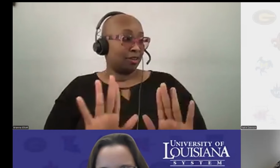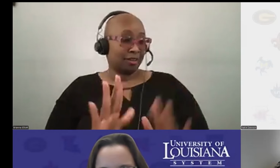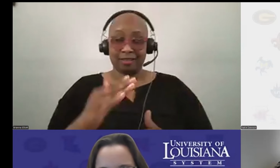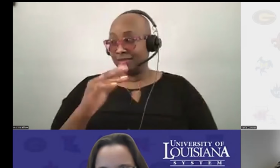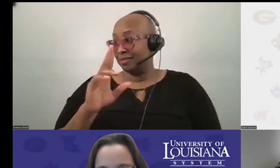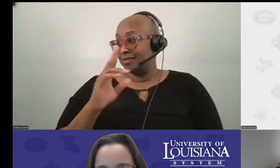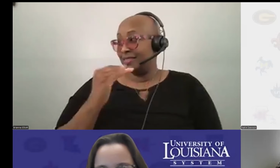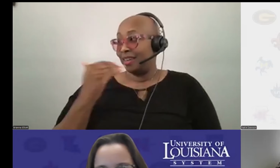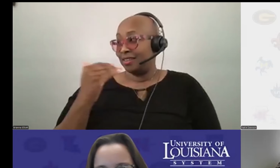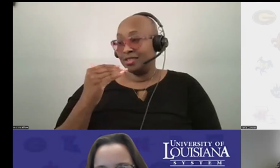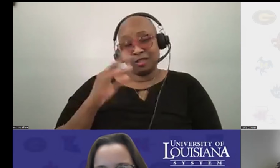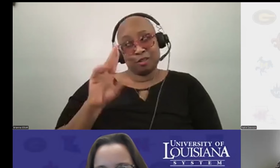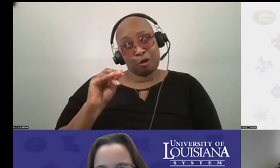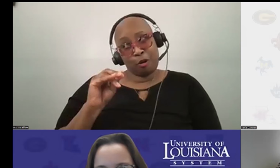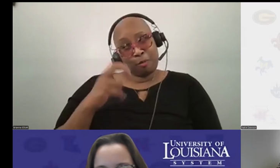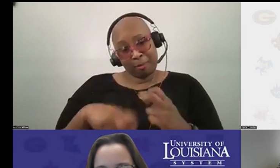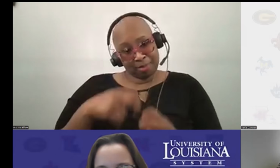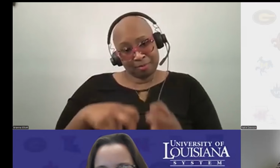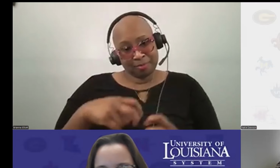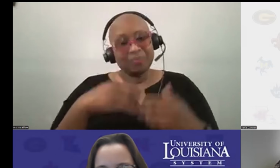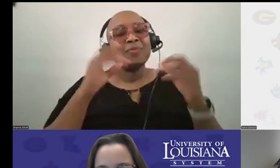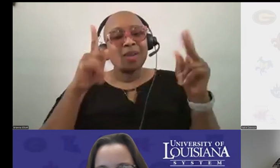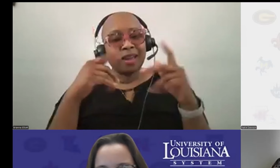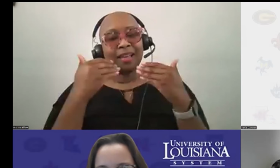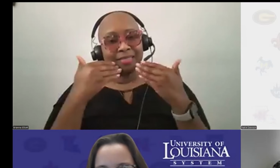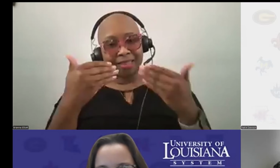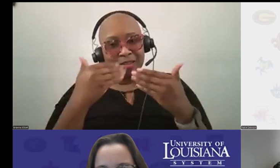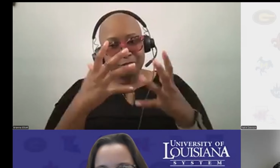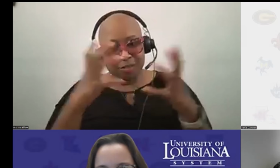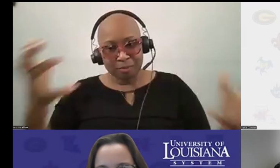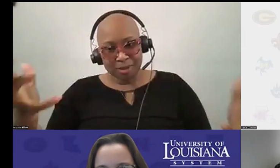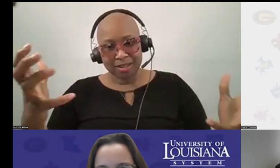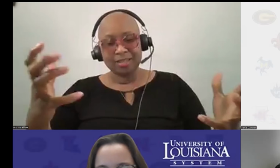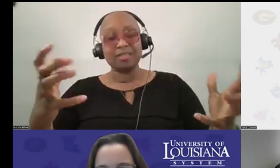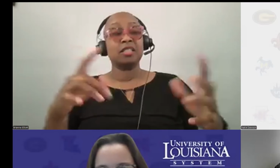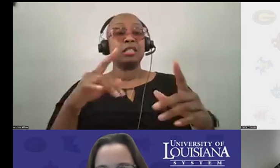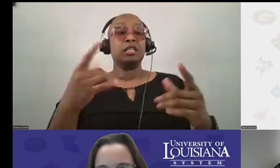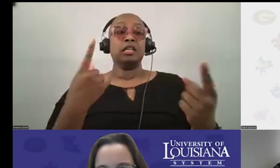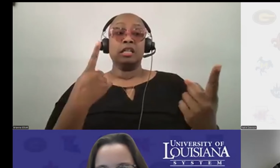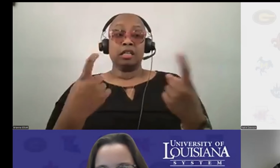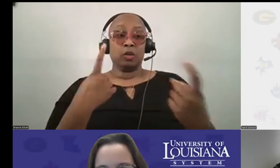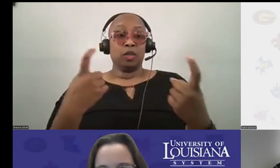All right. Well, thank you all so much. It looks like our questions have kind of petered out. Um,